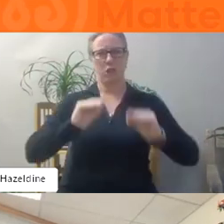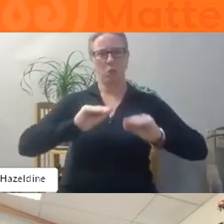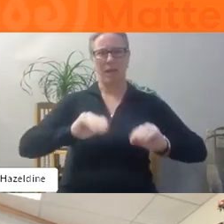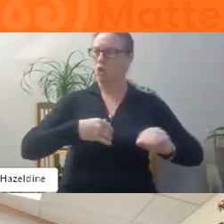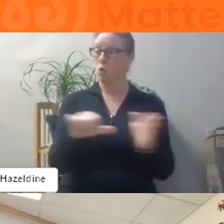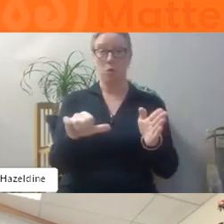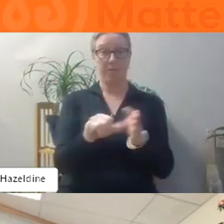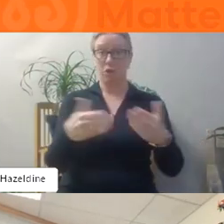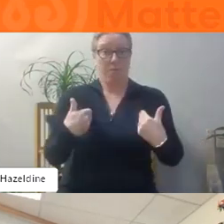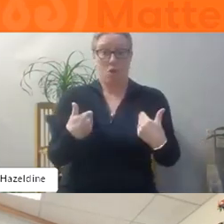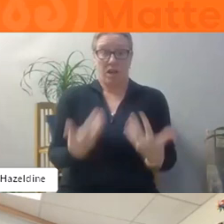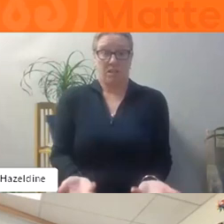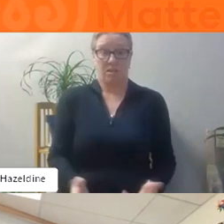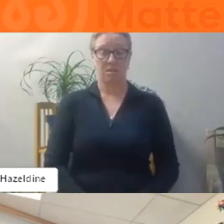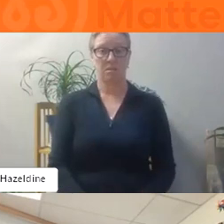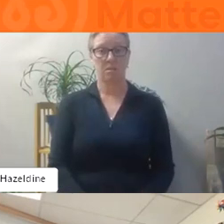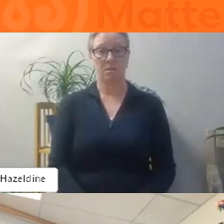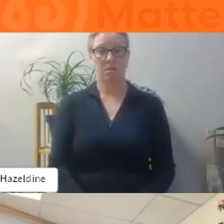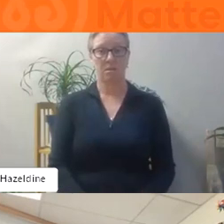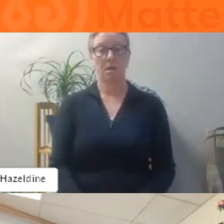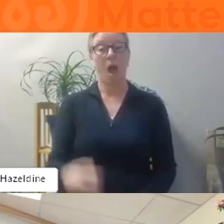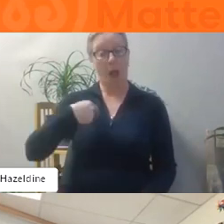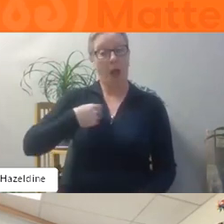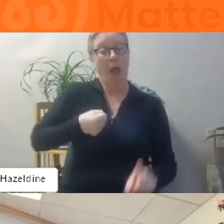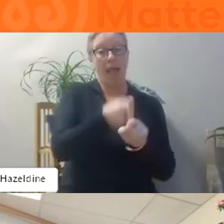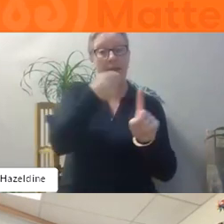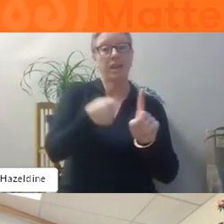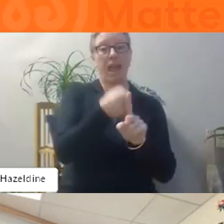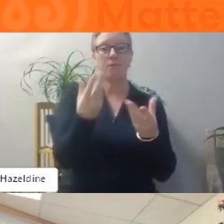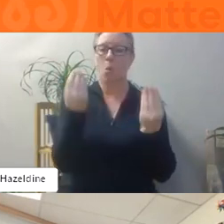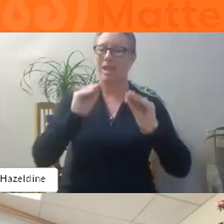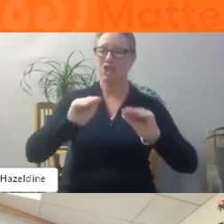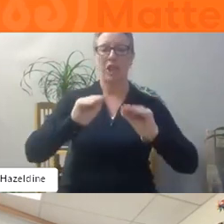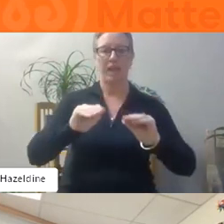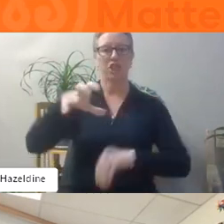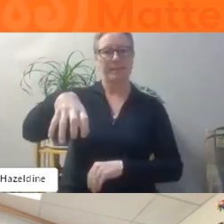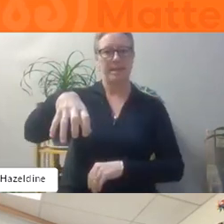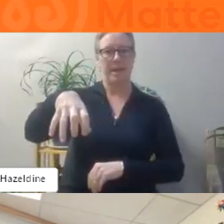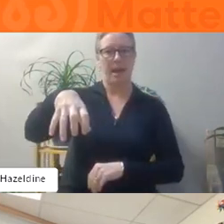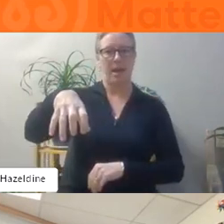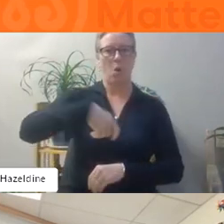for us. I advocate for the education sector and all those making decisions